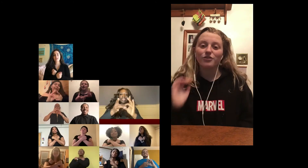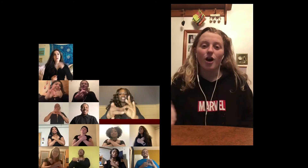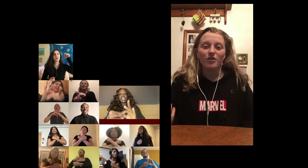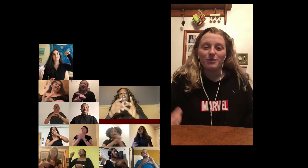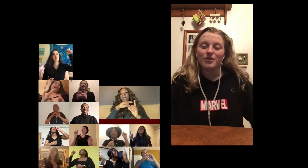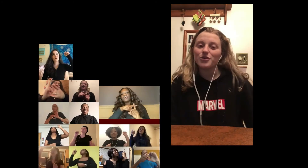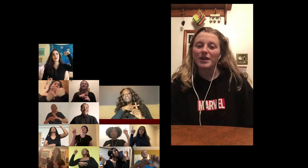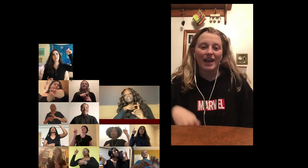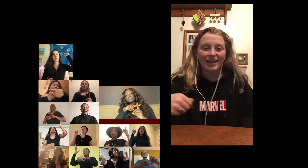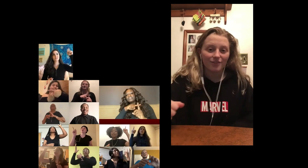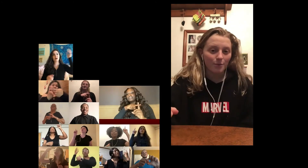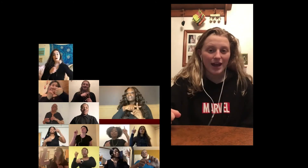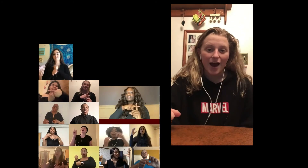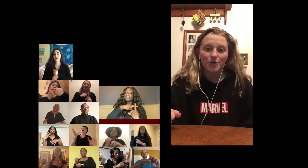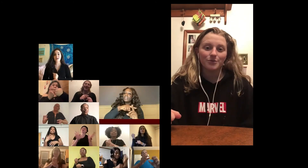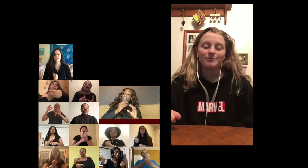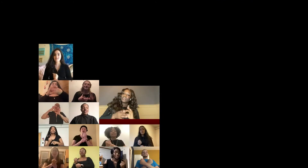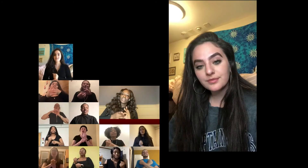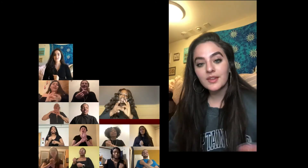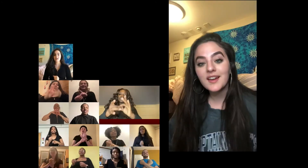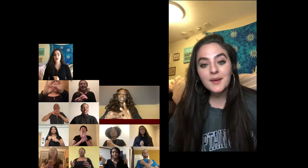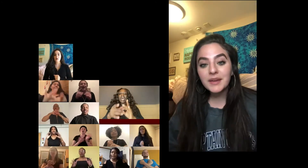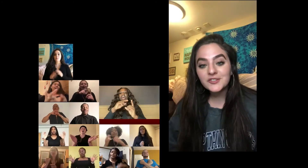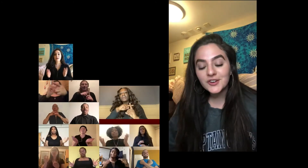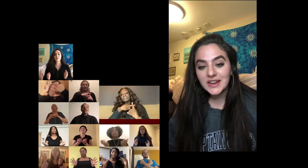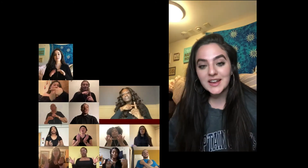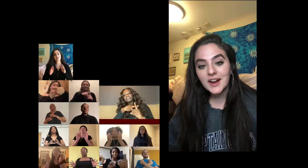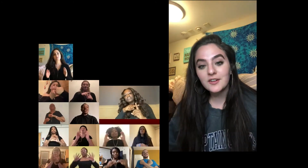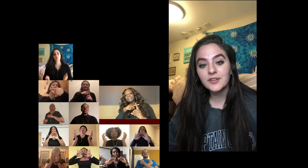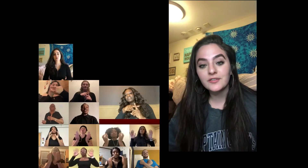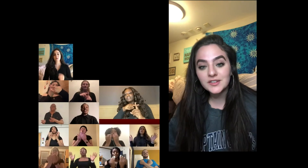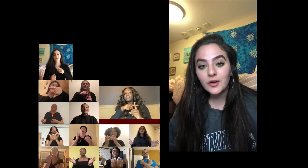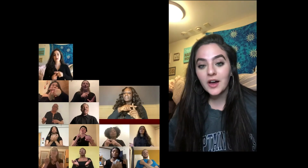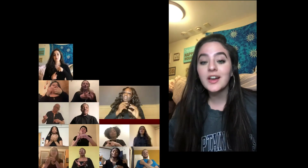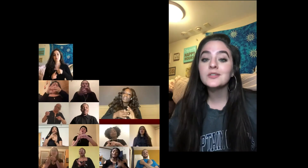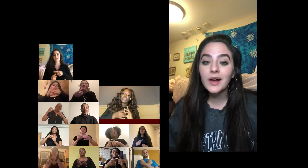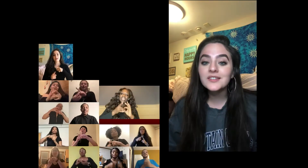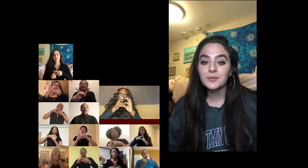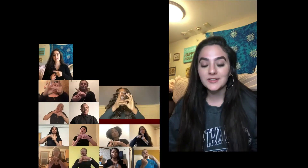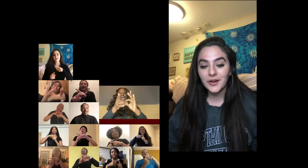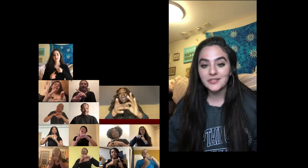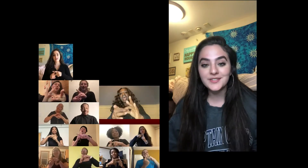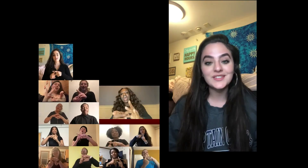After all we've been through, we can't give up now. Make sure you're taking care of your physical health as well as your mental health.